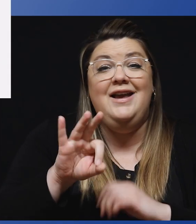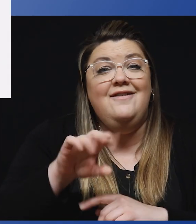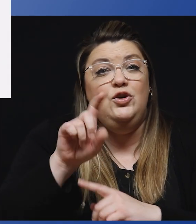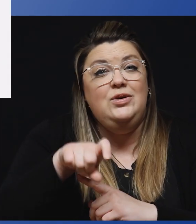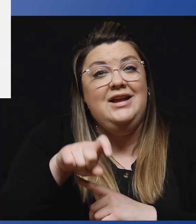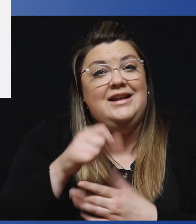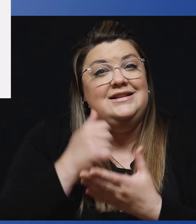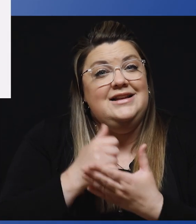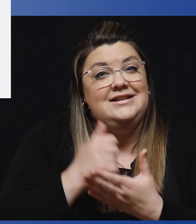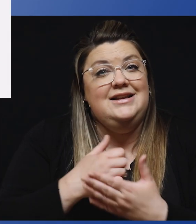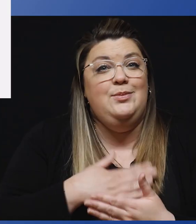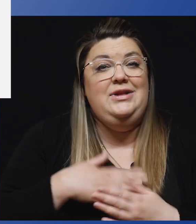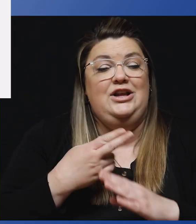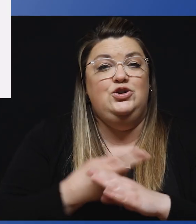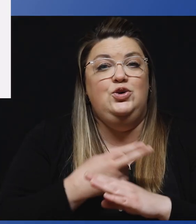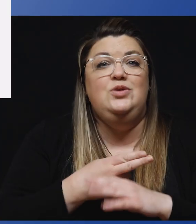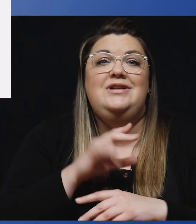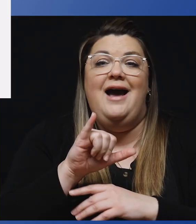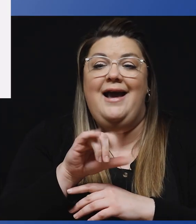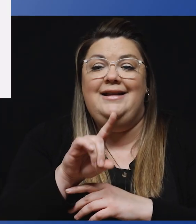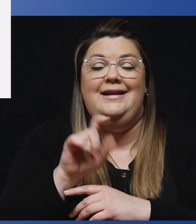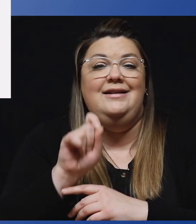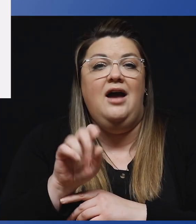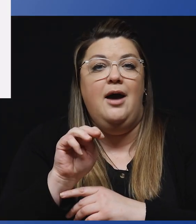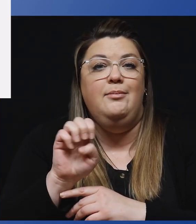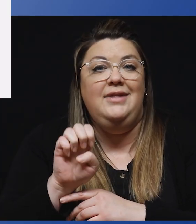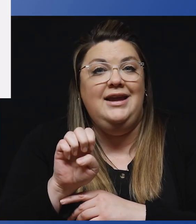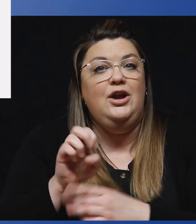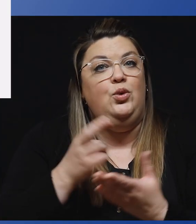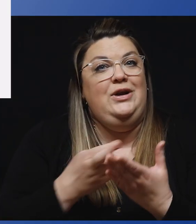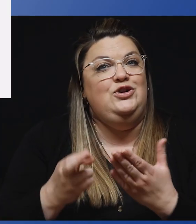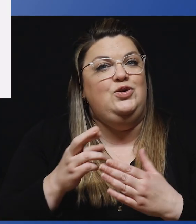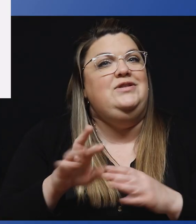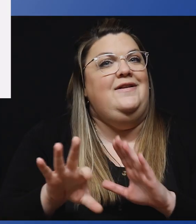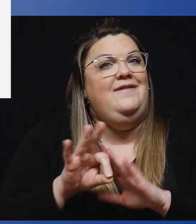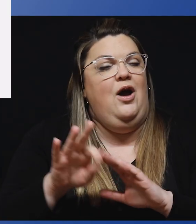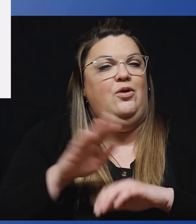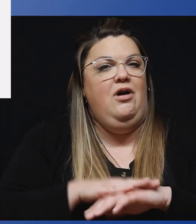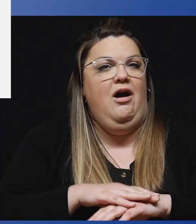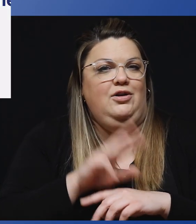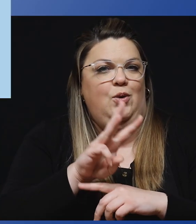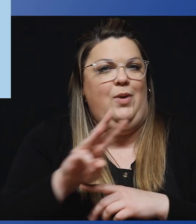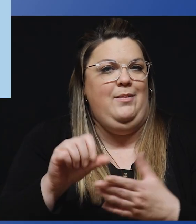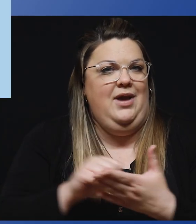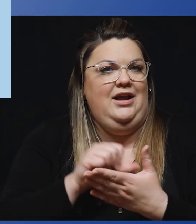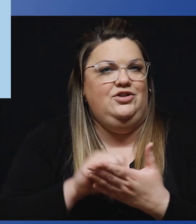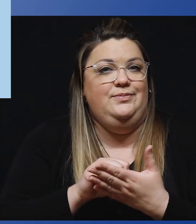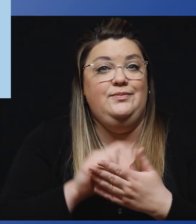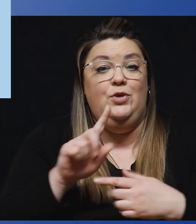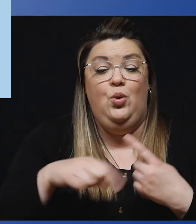please use the ID.me resources found on the webpage. Once you've successfully registered